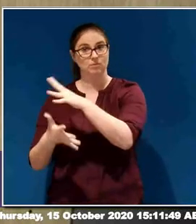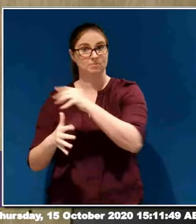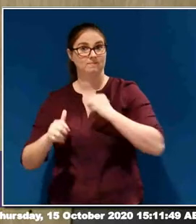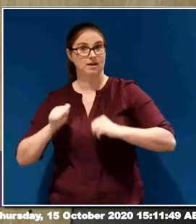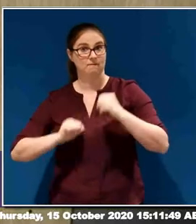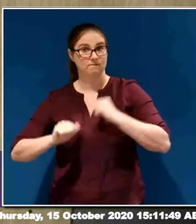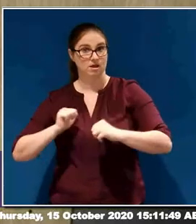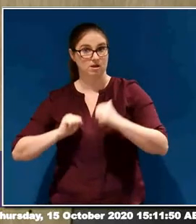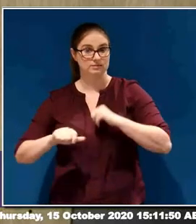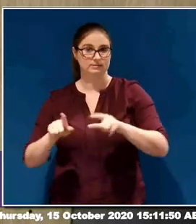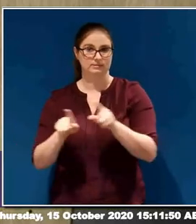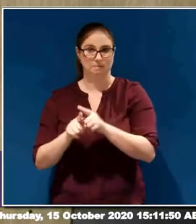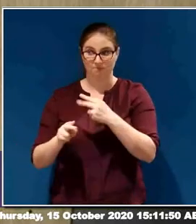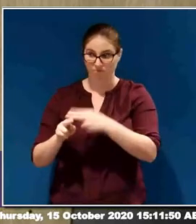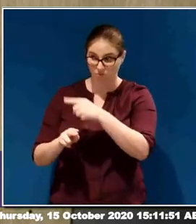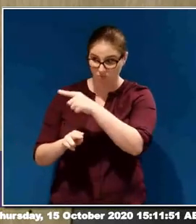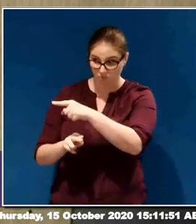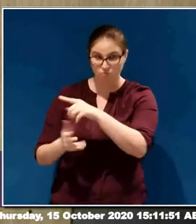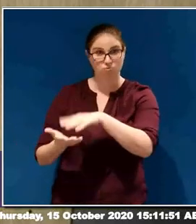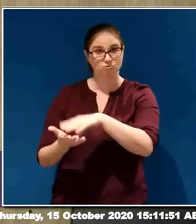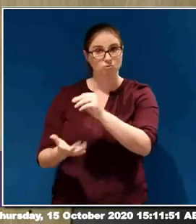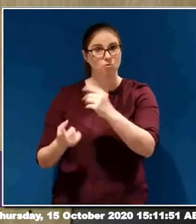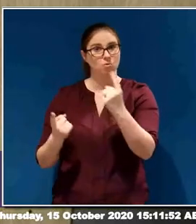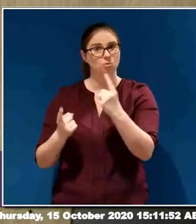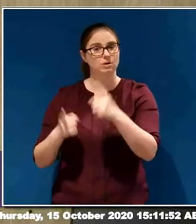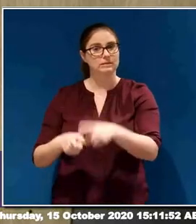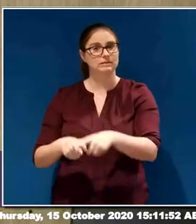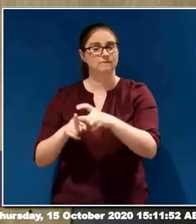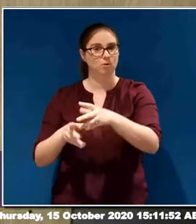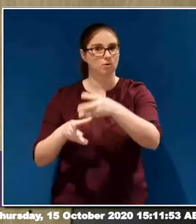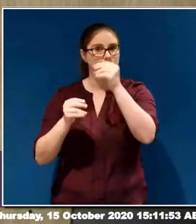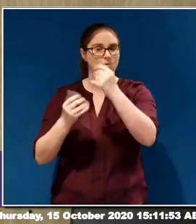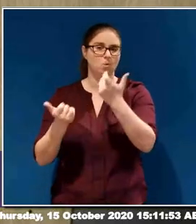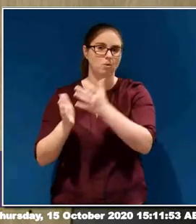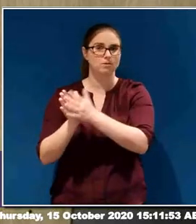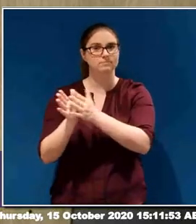You attached a CV to your statement which is a little out of date